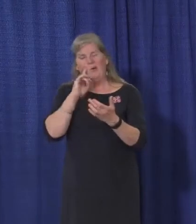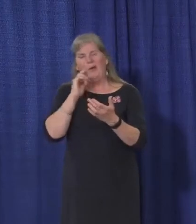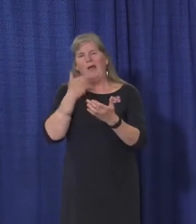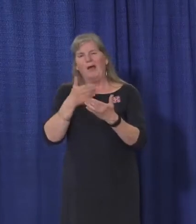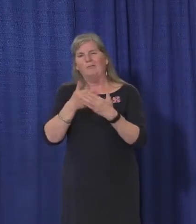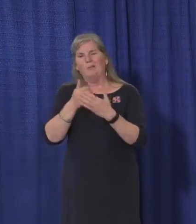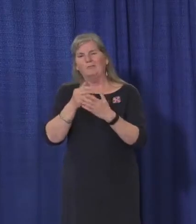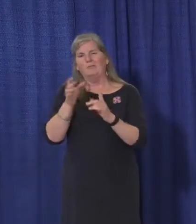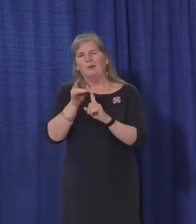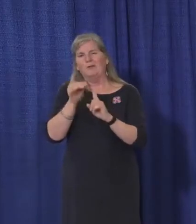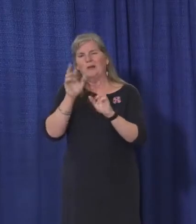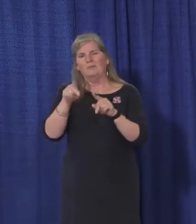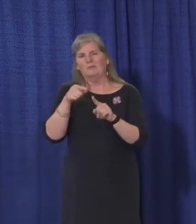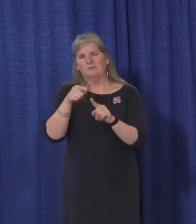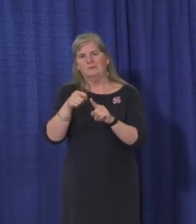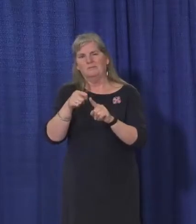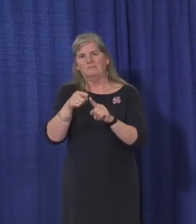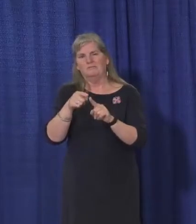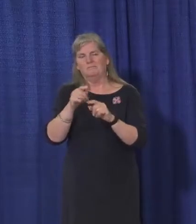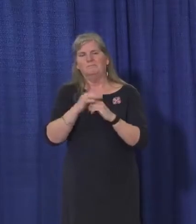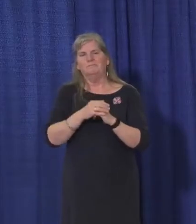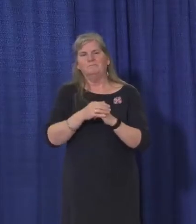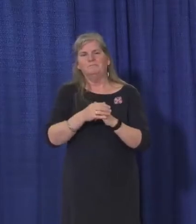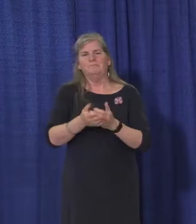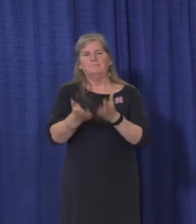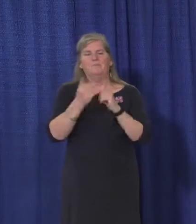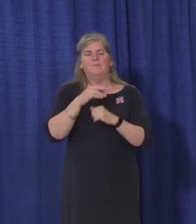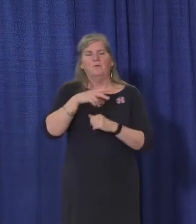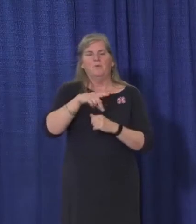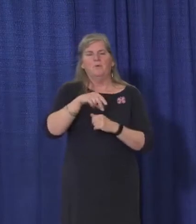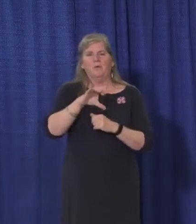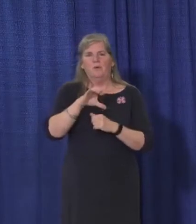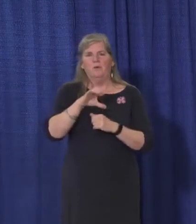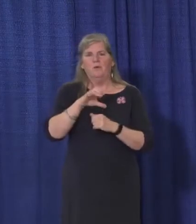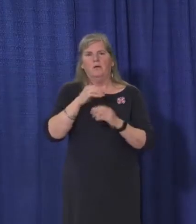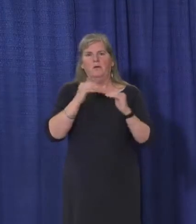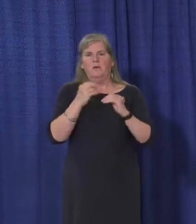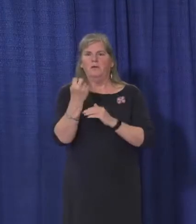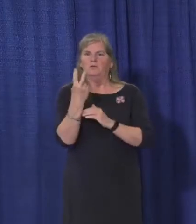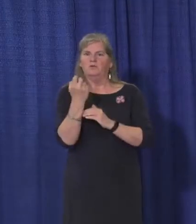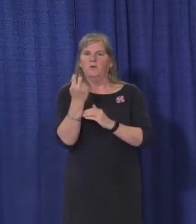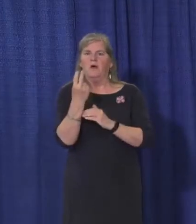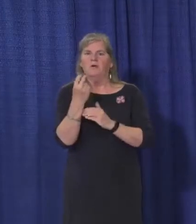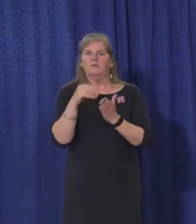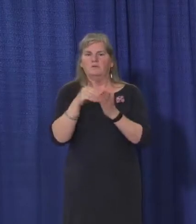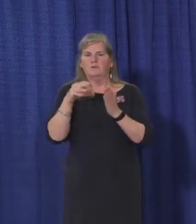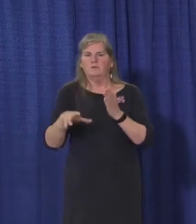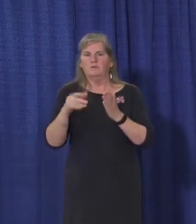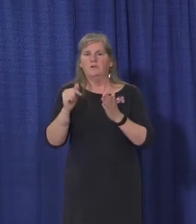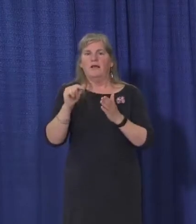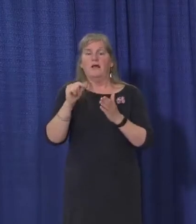themselves contacts. And the Porter Creek grade 12 students and staff are